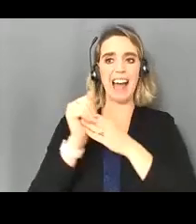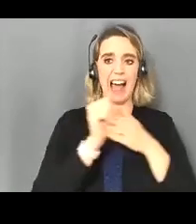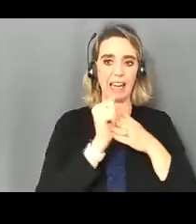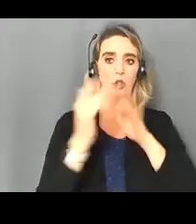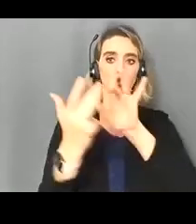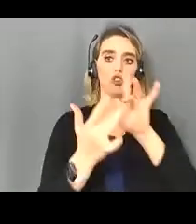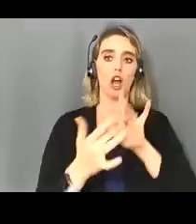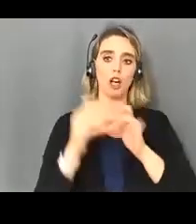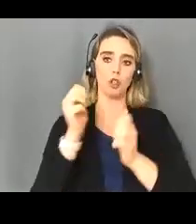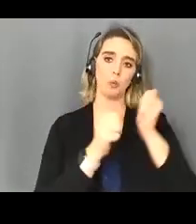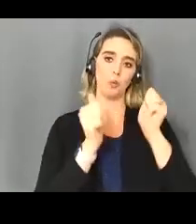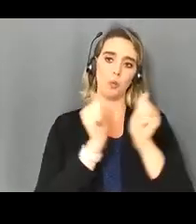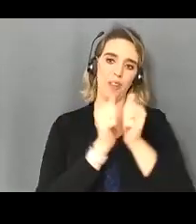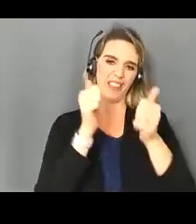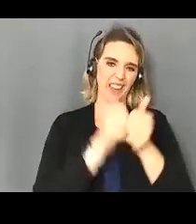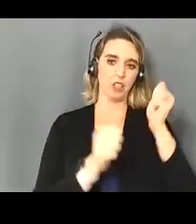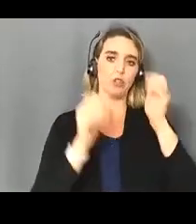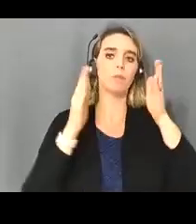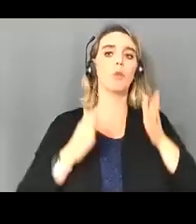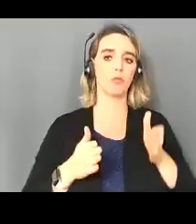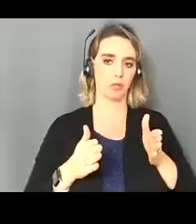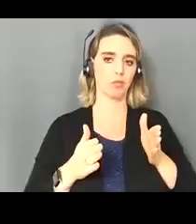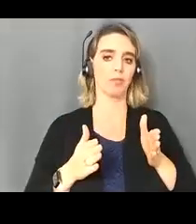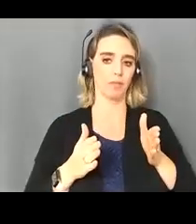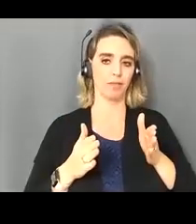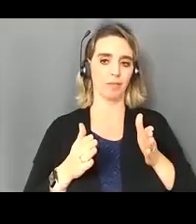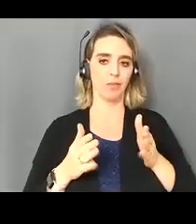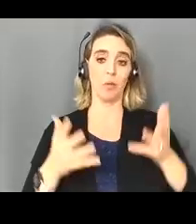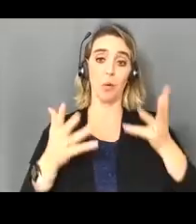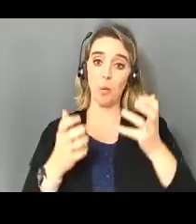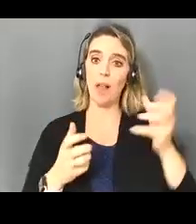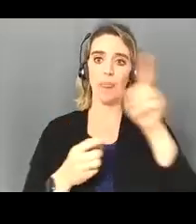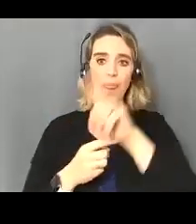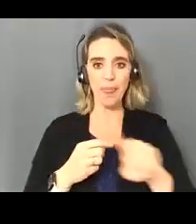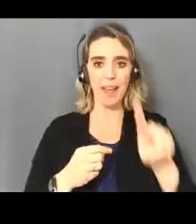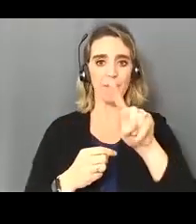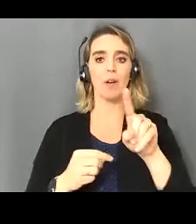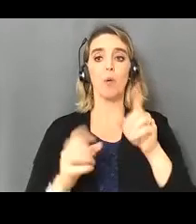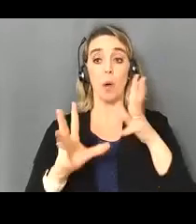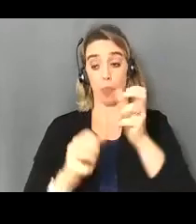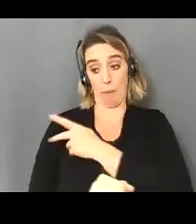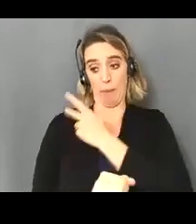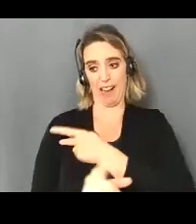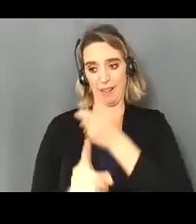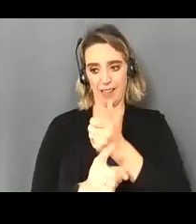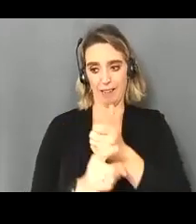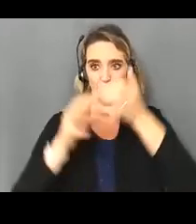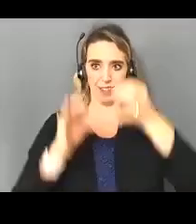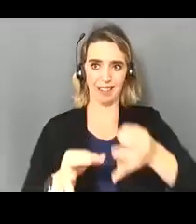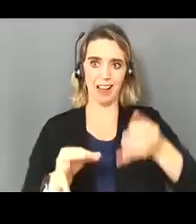to really help get a patient in a position to make the best decisions possible and an informed decision.